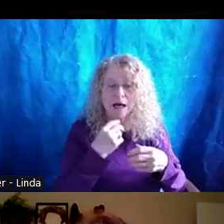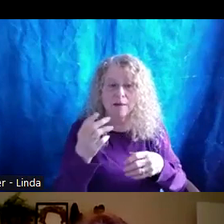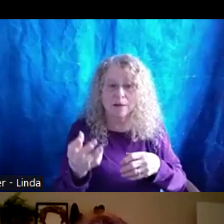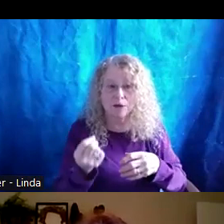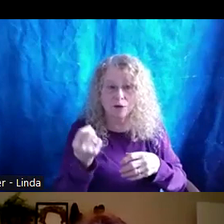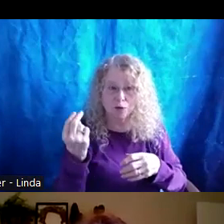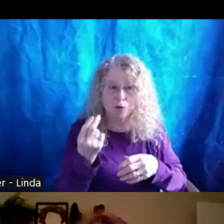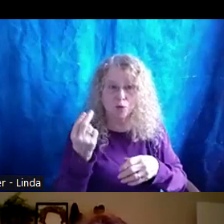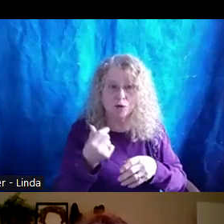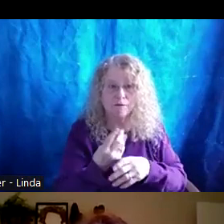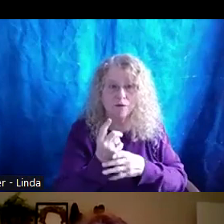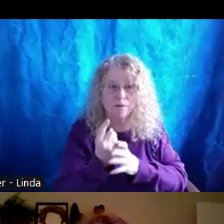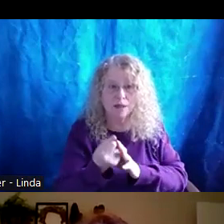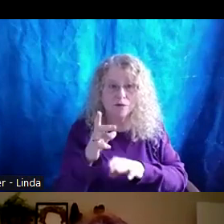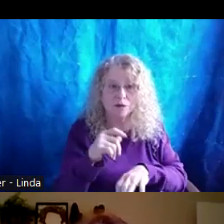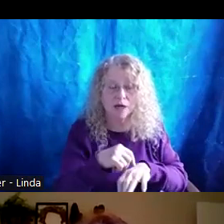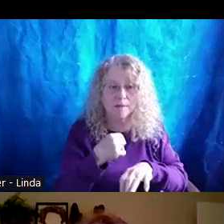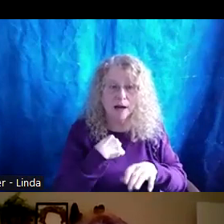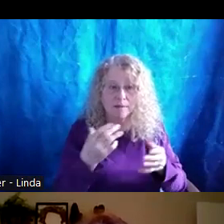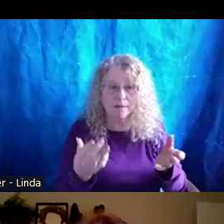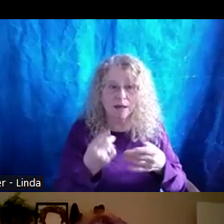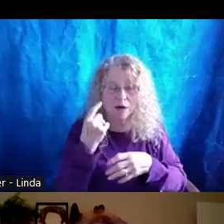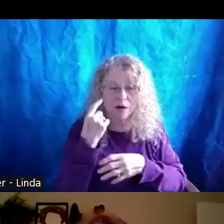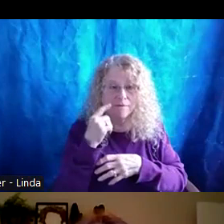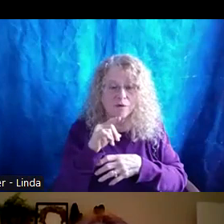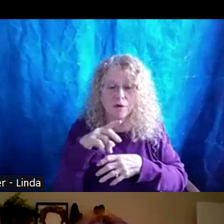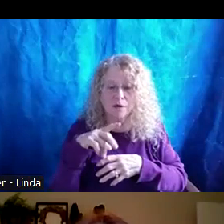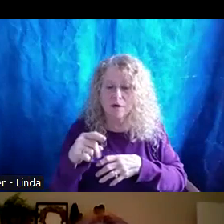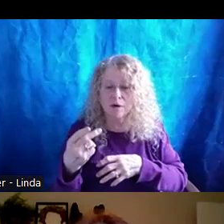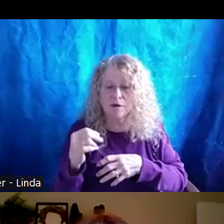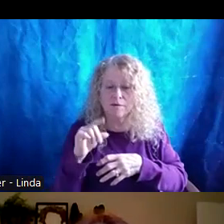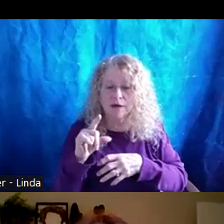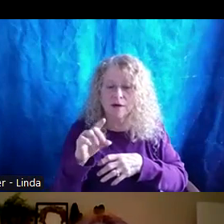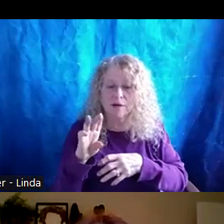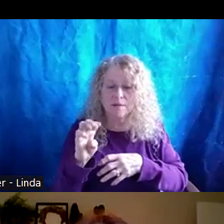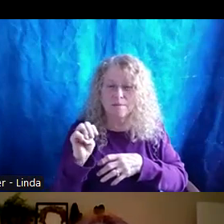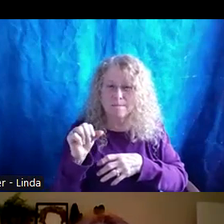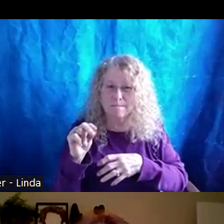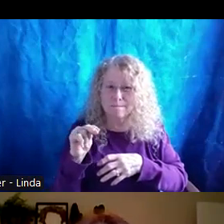I'M ACTUALLY HERE TODAY ON BEHALF OF PHIL BANEY WHO IS OUR DESIGN AND IMPLEMENTATION